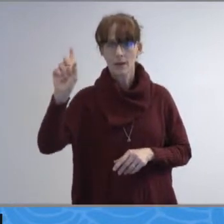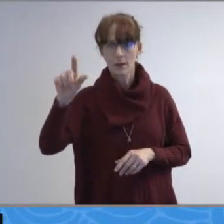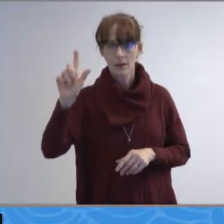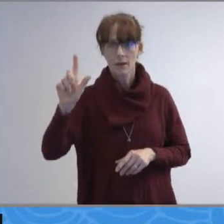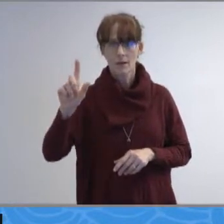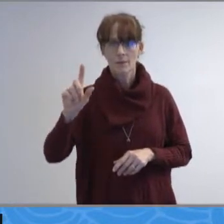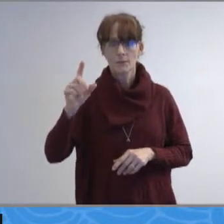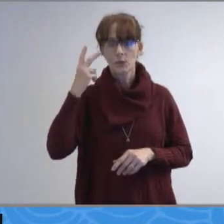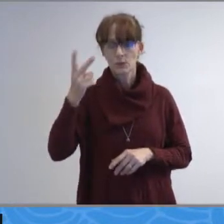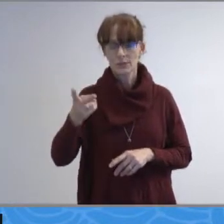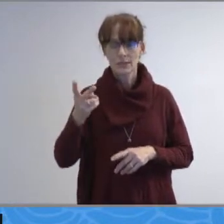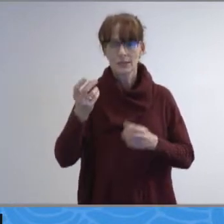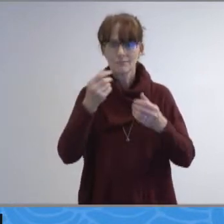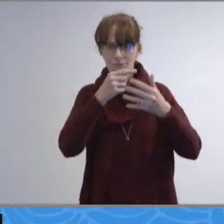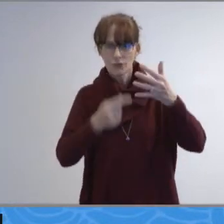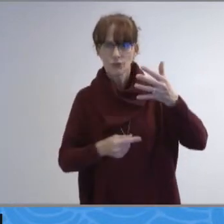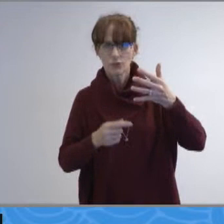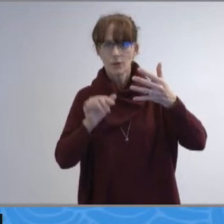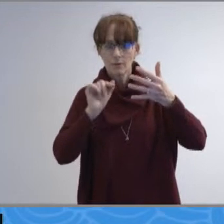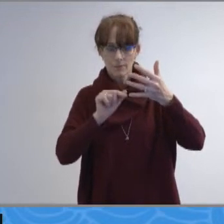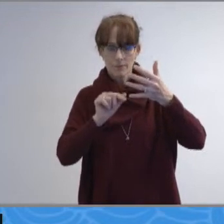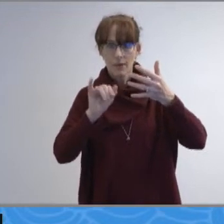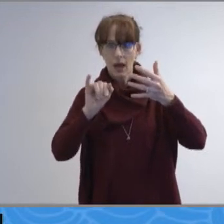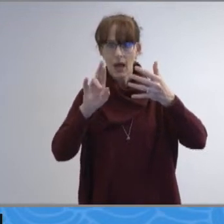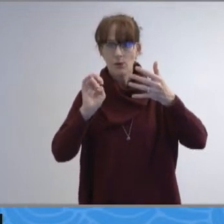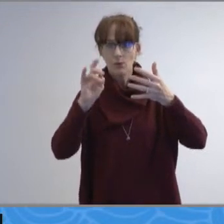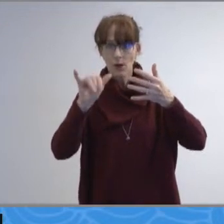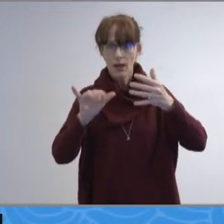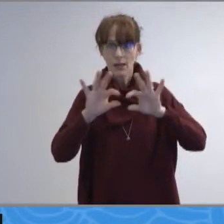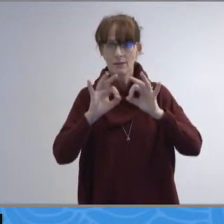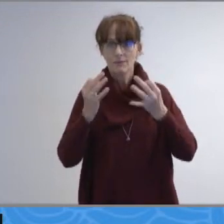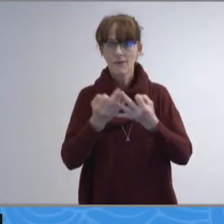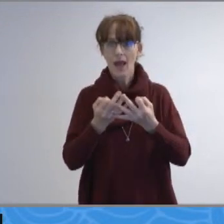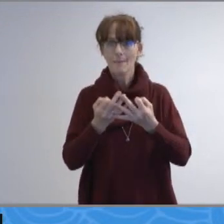the i-Ready Family Report for your Diagnostic 1.